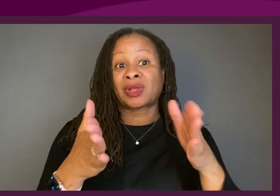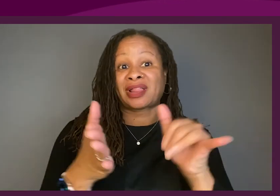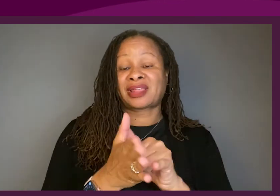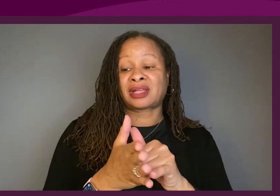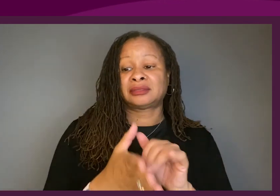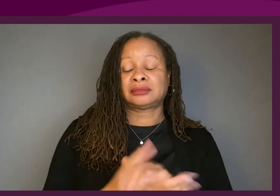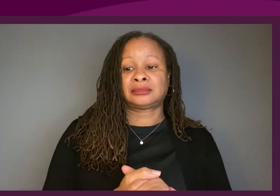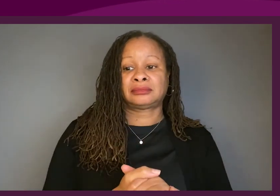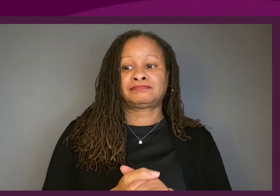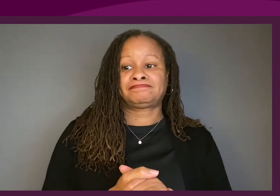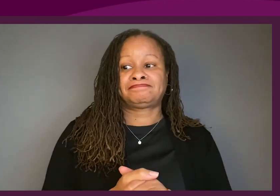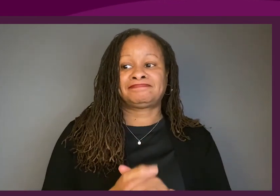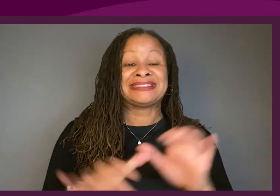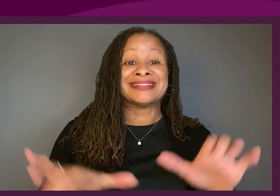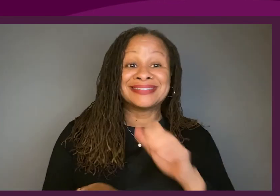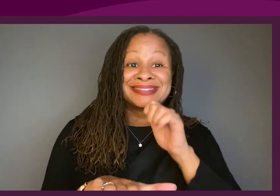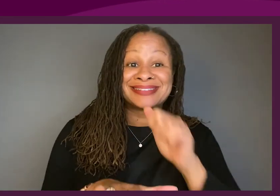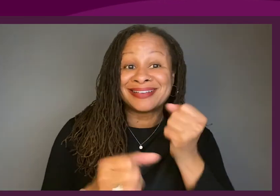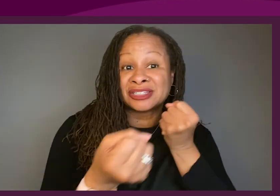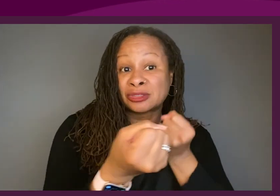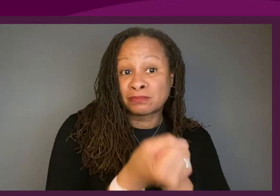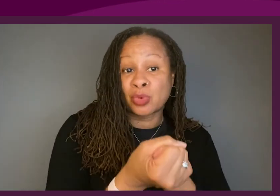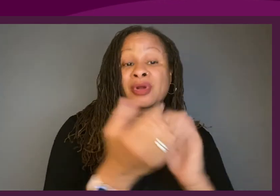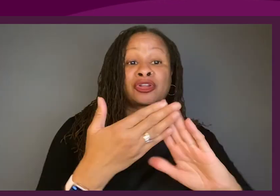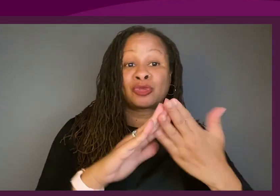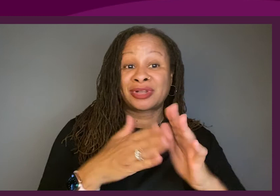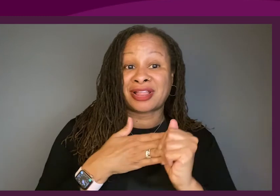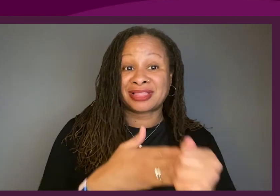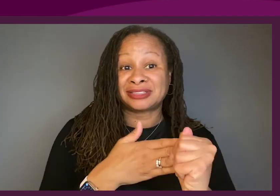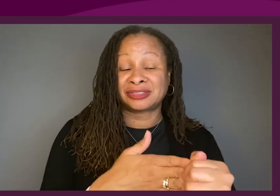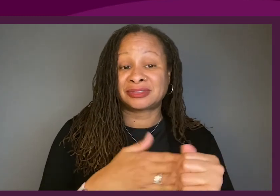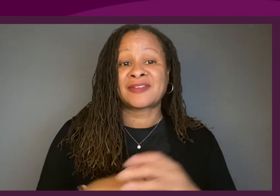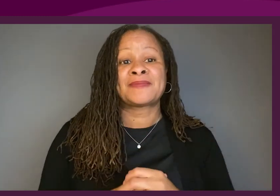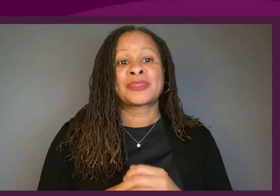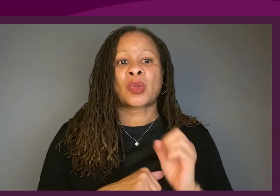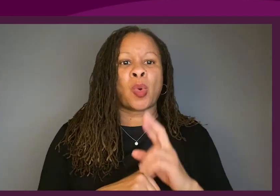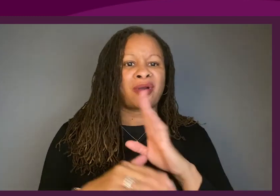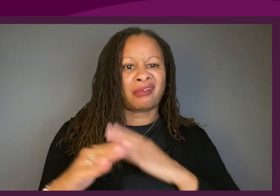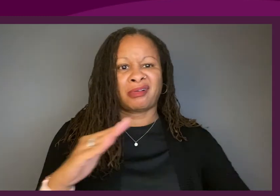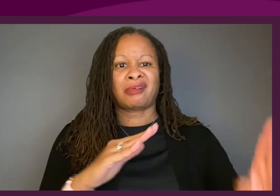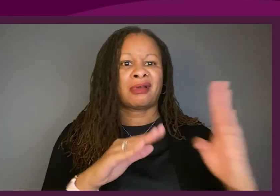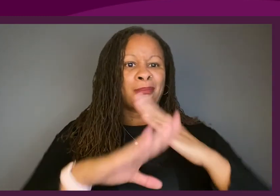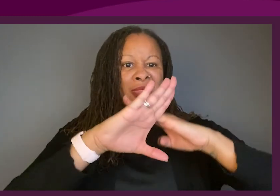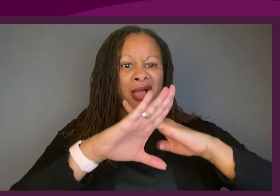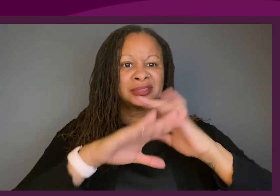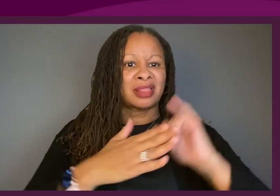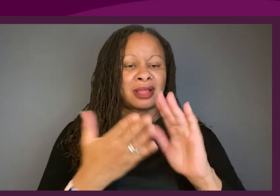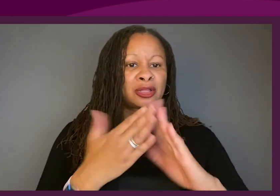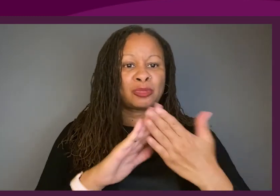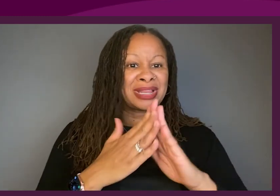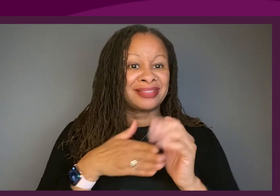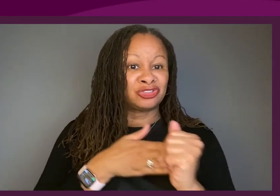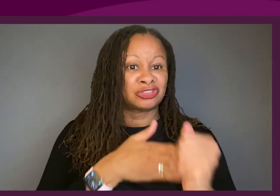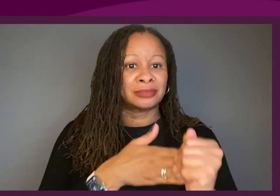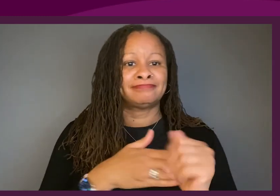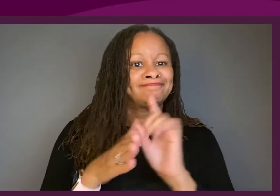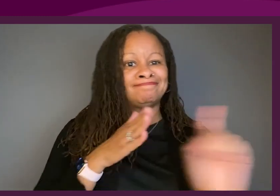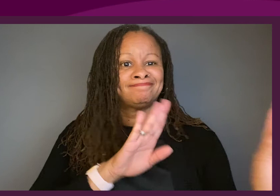Global Alliance for Disaster Resource Acceleration intends to support the leadership of the most